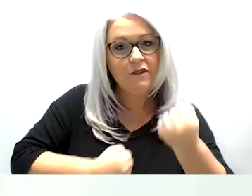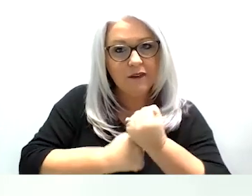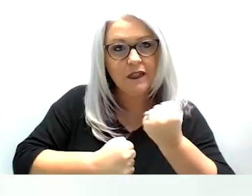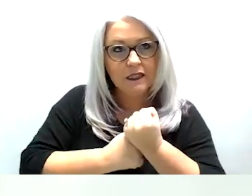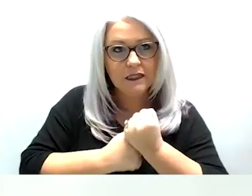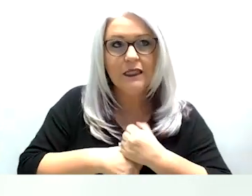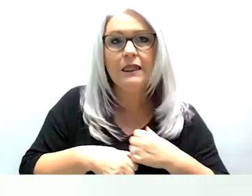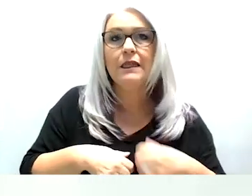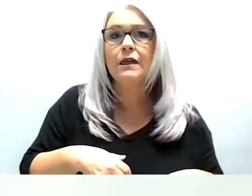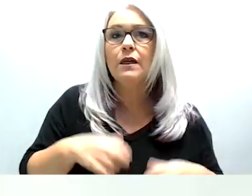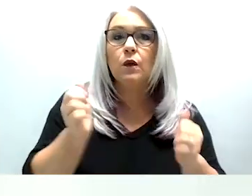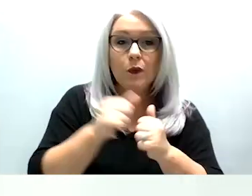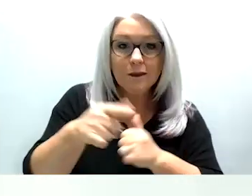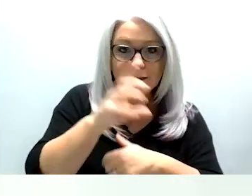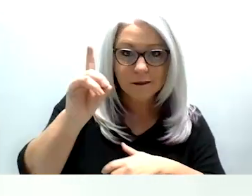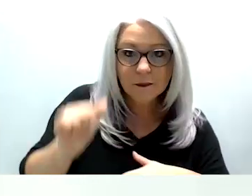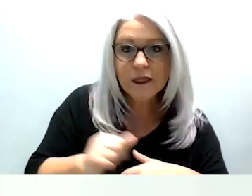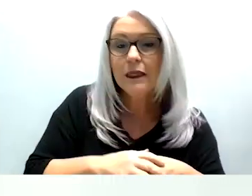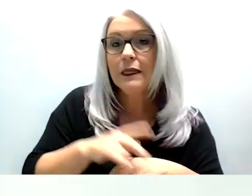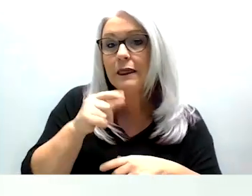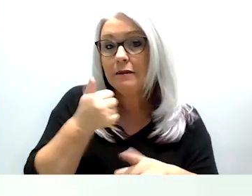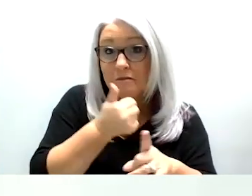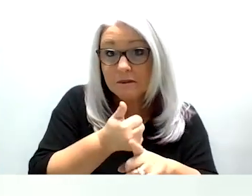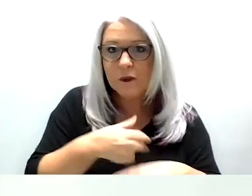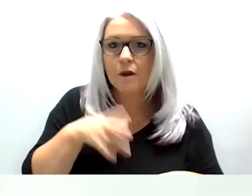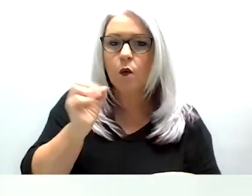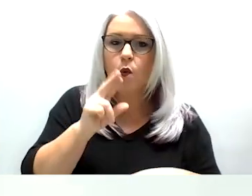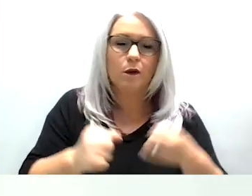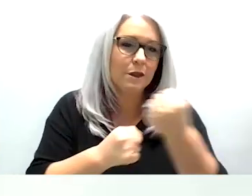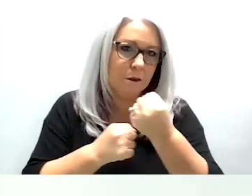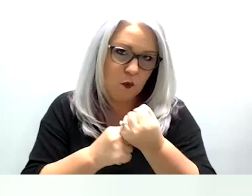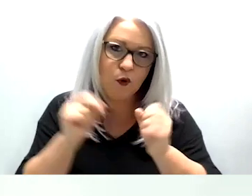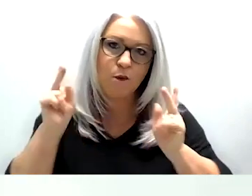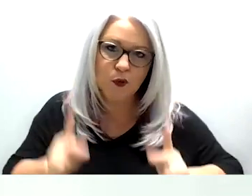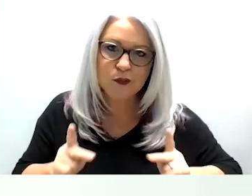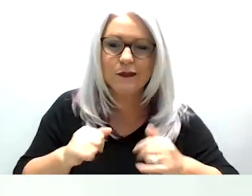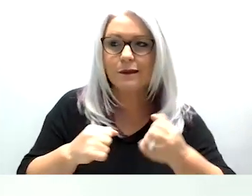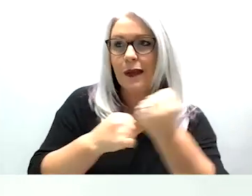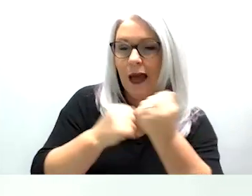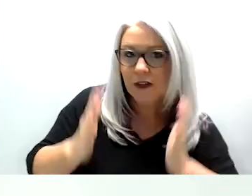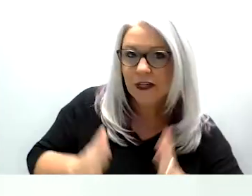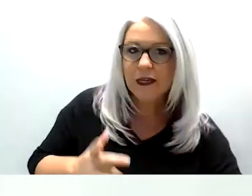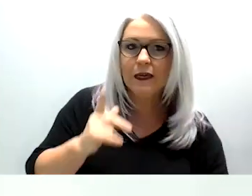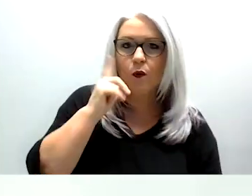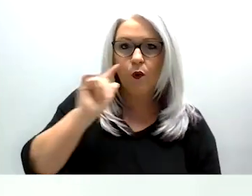with a disability themselves or a support person or an advocate or someone like me, an attorney